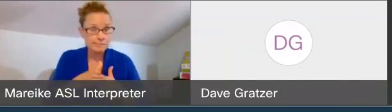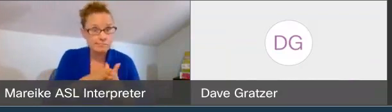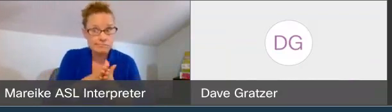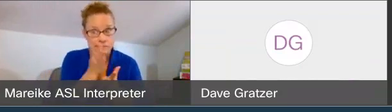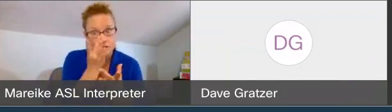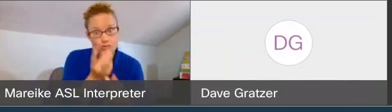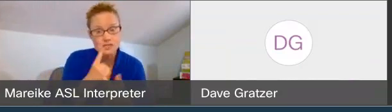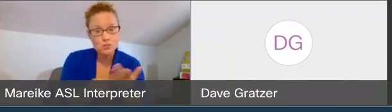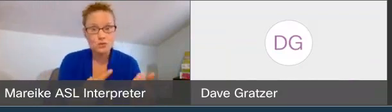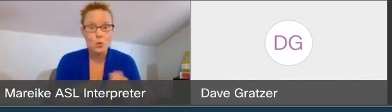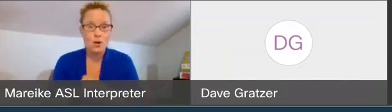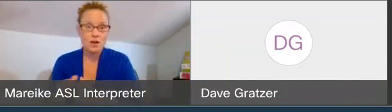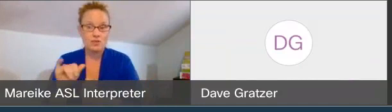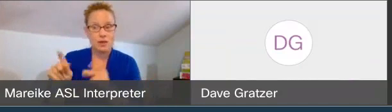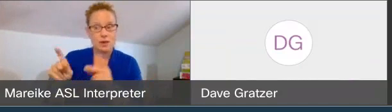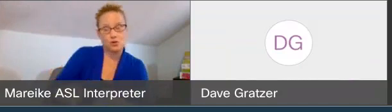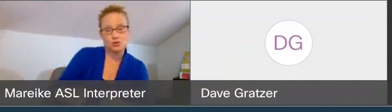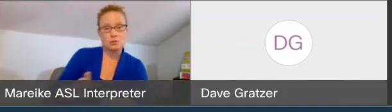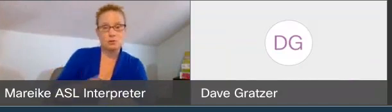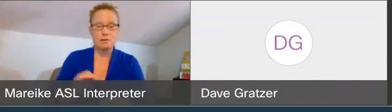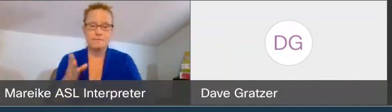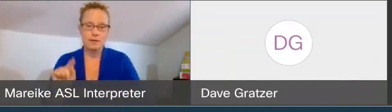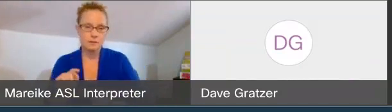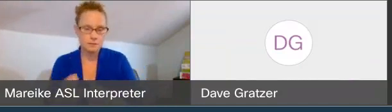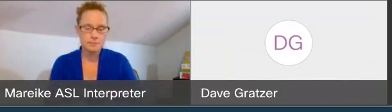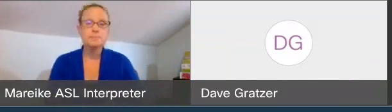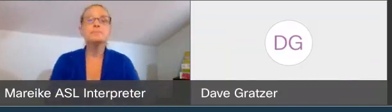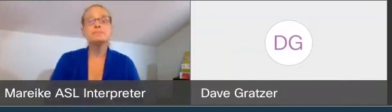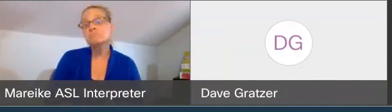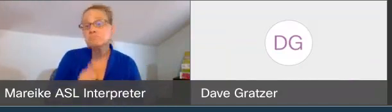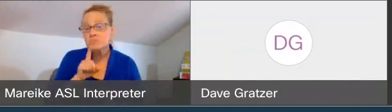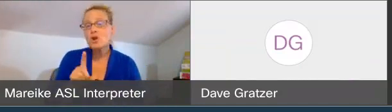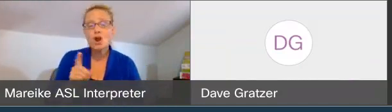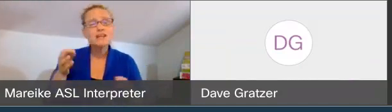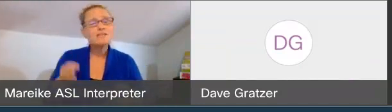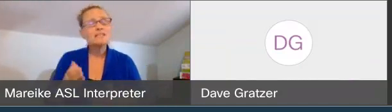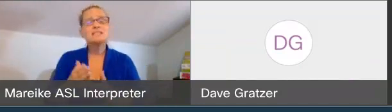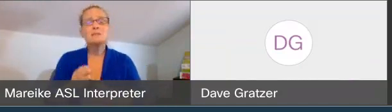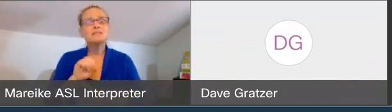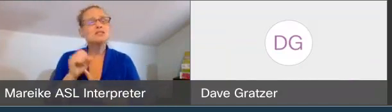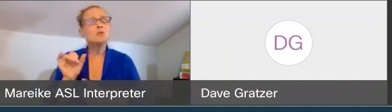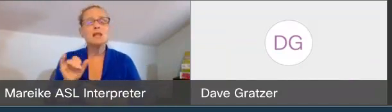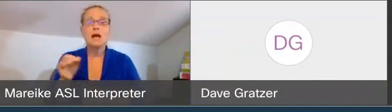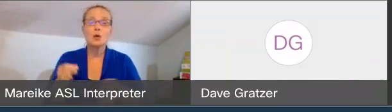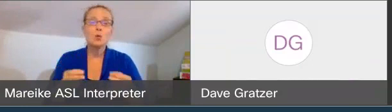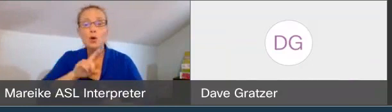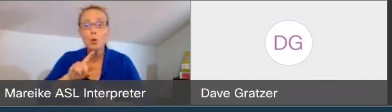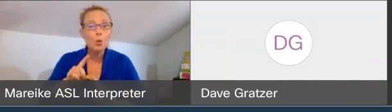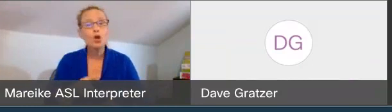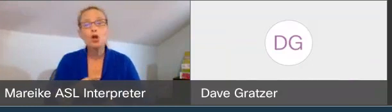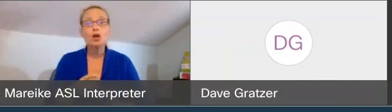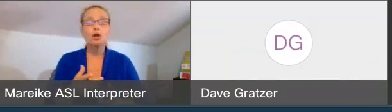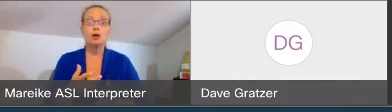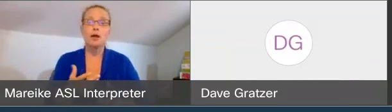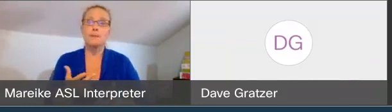going on with them on a FACT team, there are certainly situations like a court order or maybe